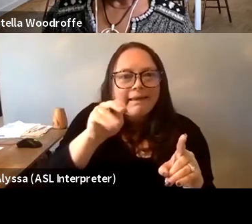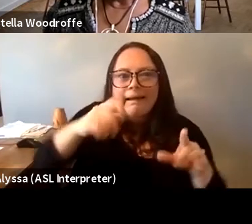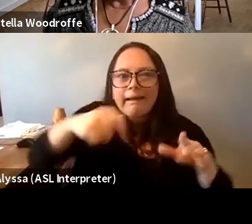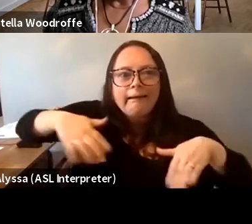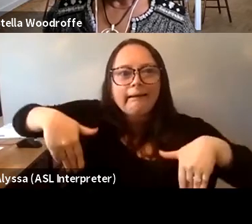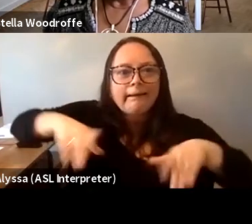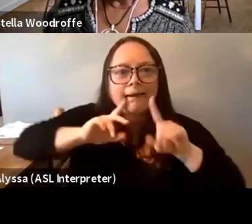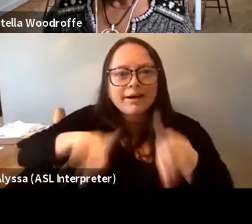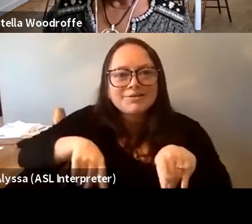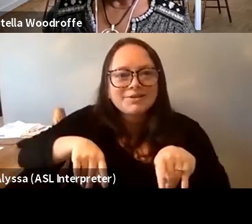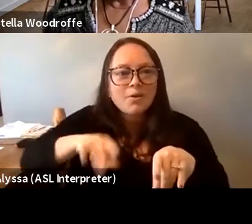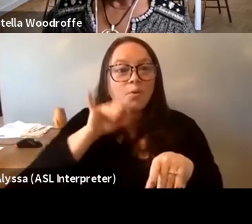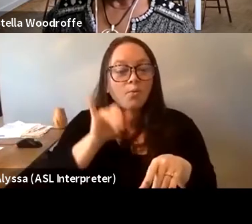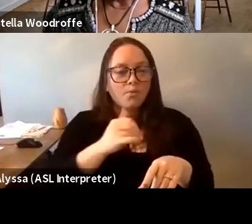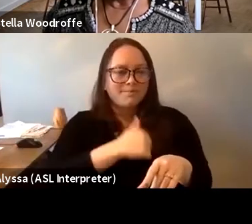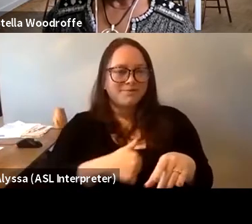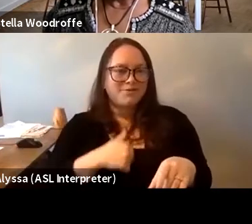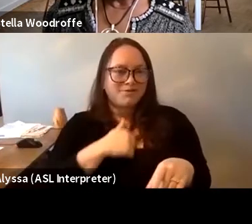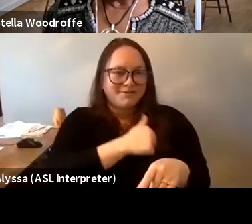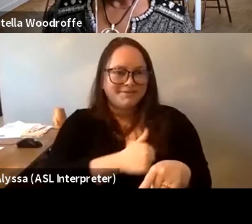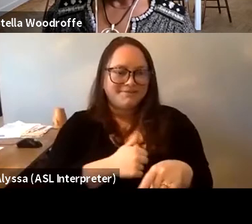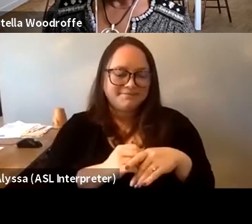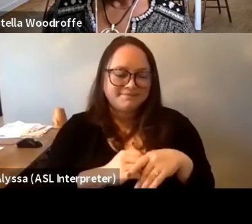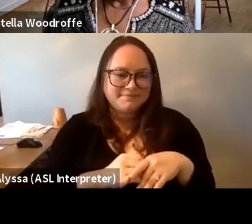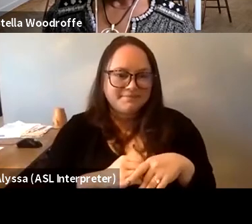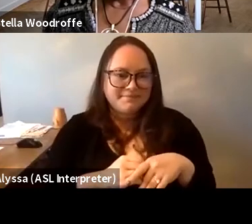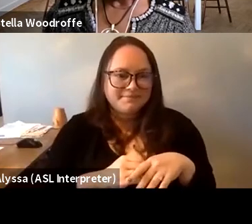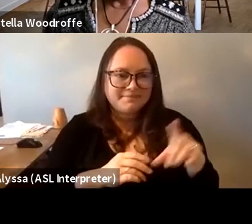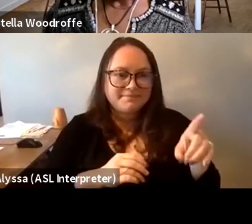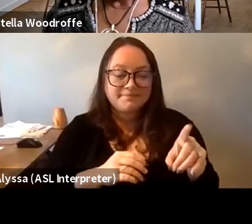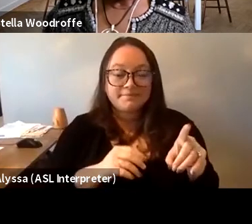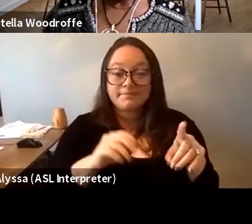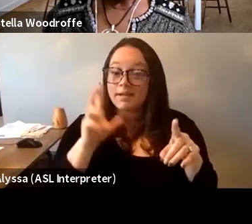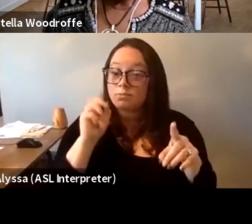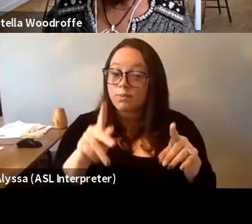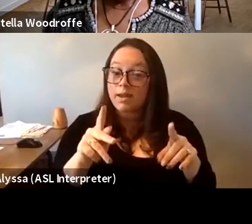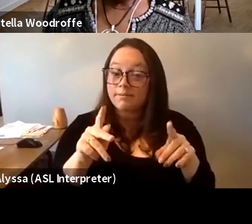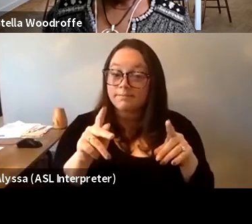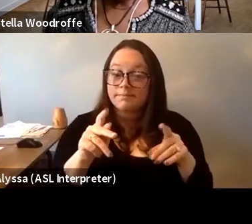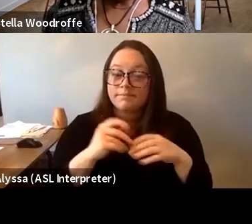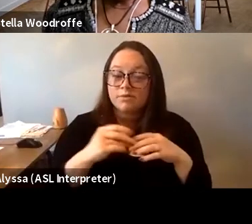And I'm sorry, my apologies. That's okay. So I think there is